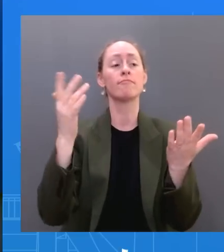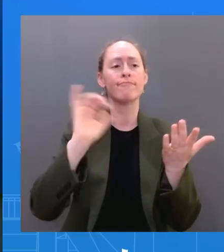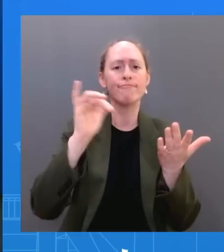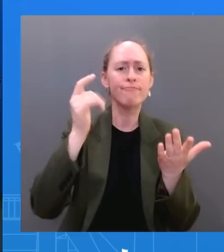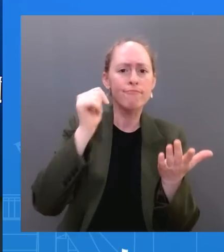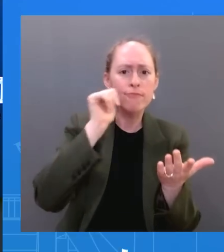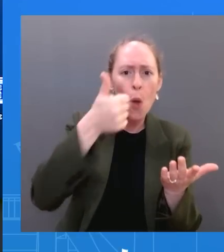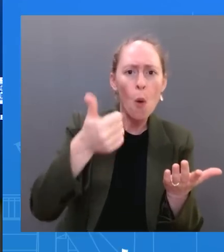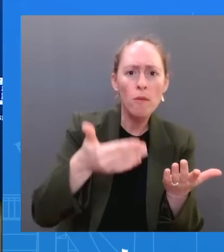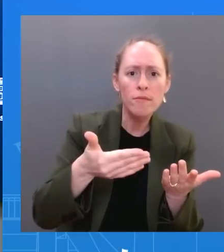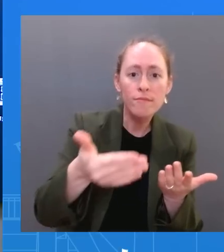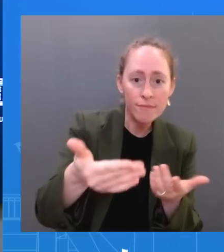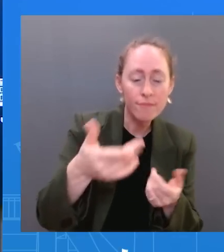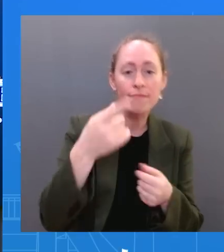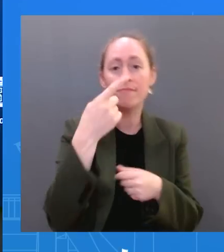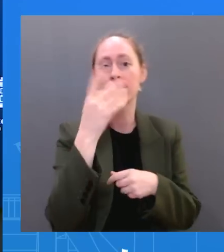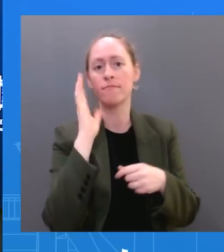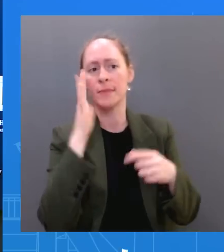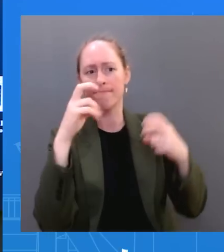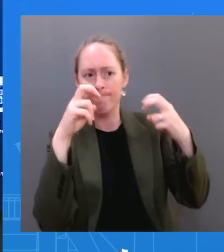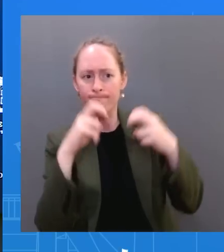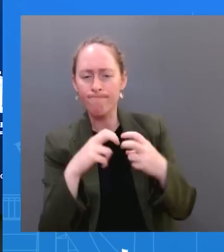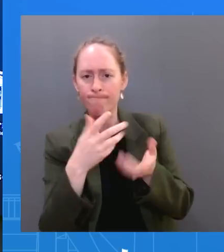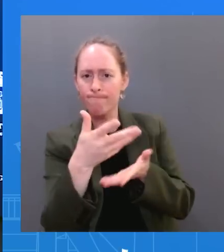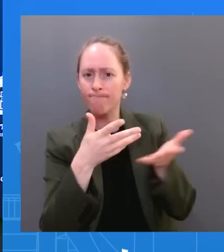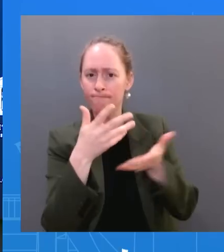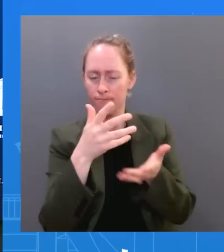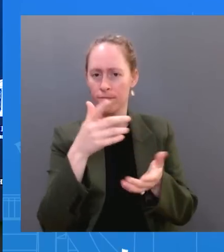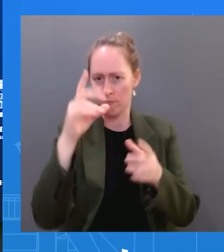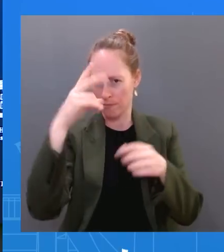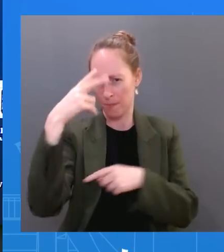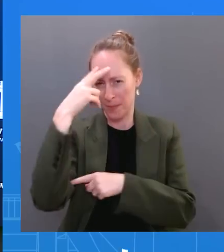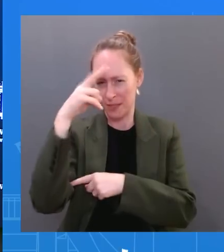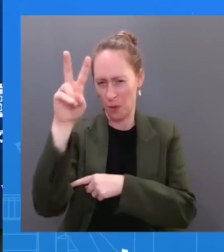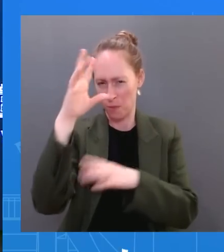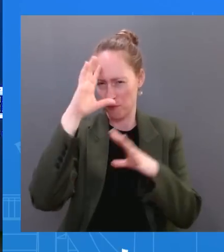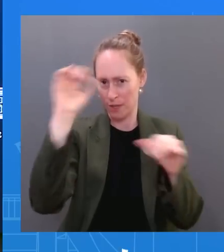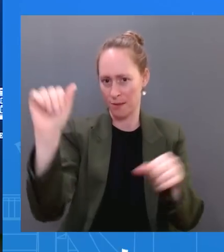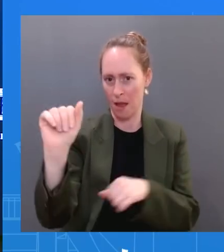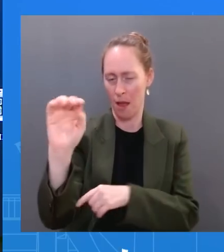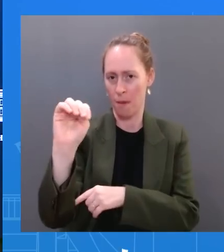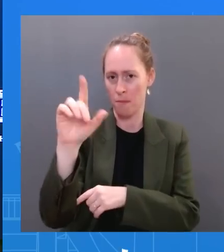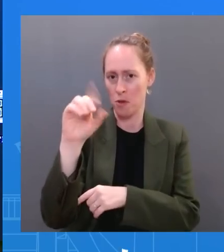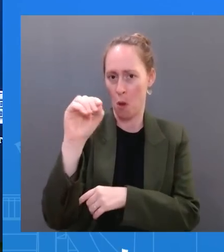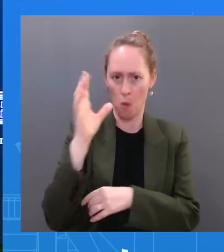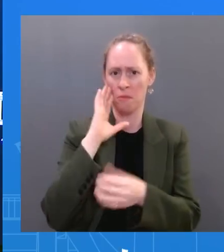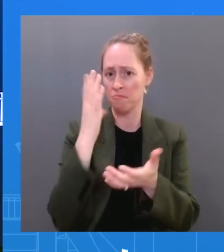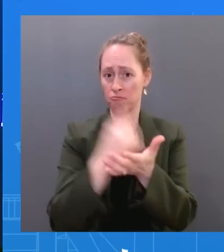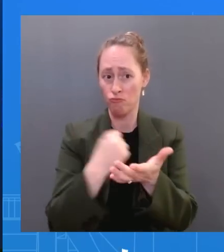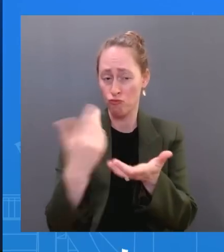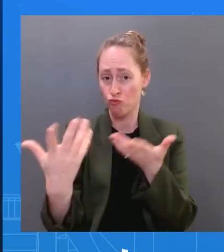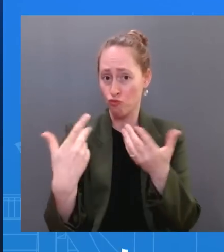But I appreciate you bearing with me as I try to lay out some of the elements of the President's thinking